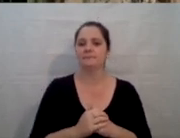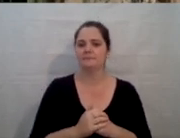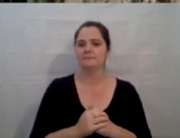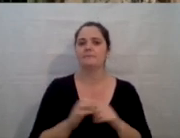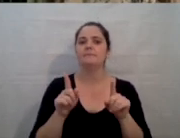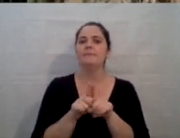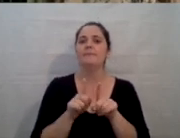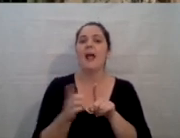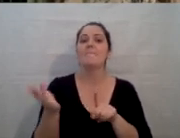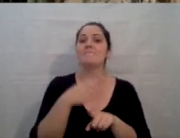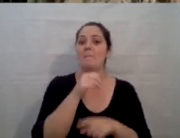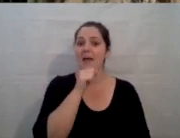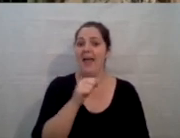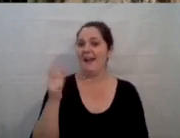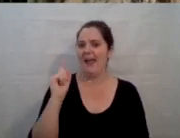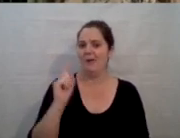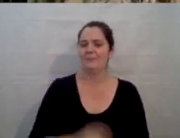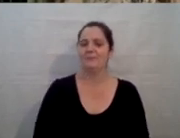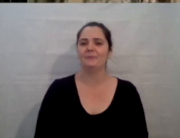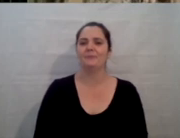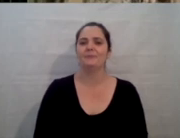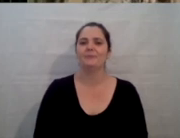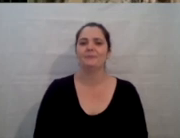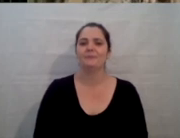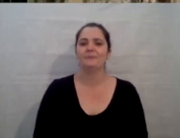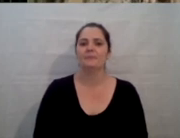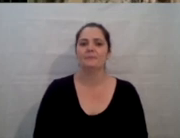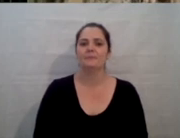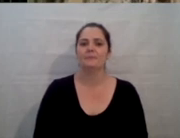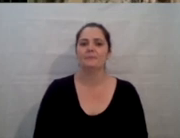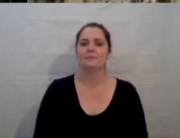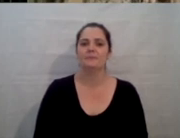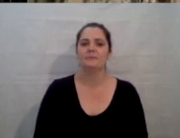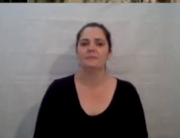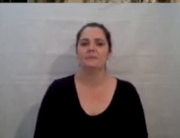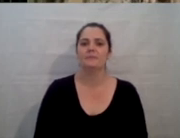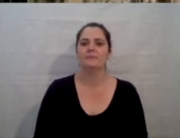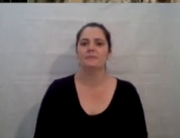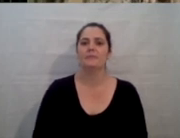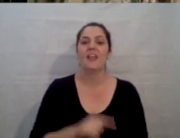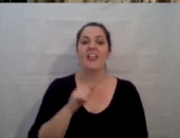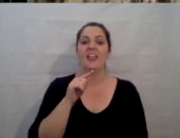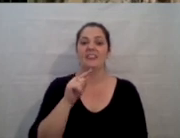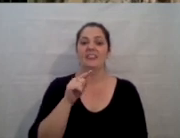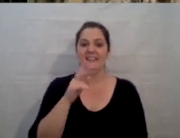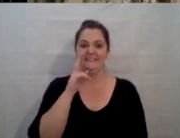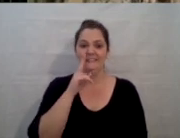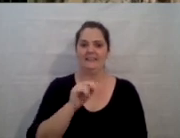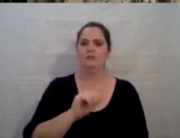Same thing with Atticus now, looking there I see the shoulders are going down, this arm is wrapping around behind him, he's got the overall